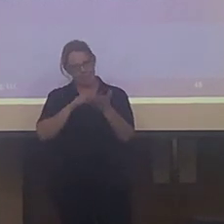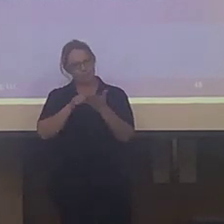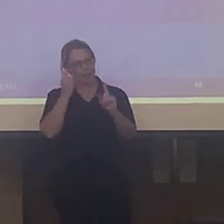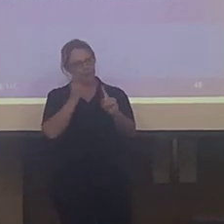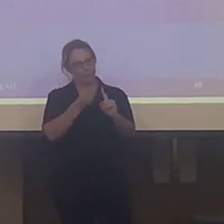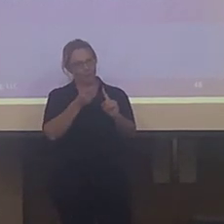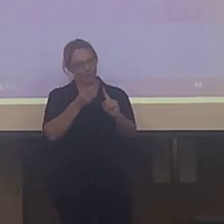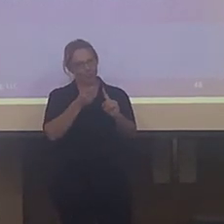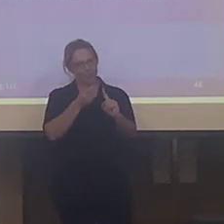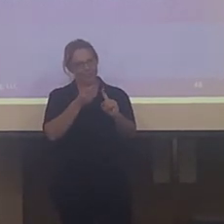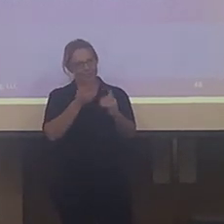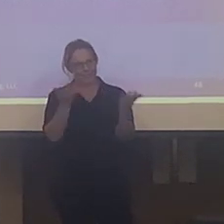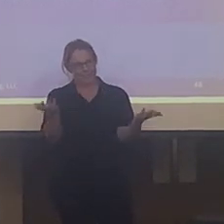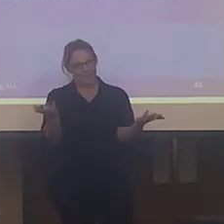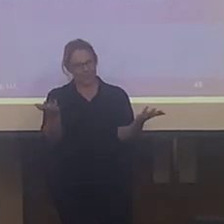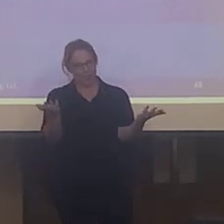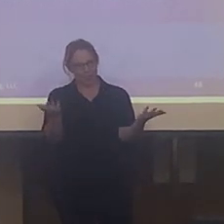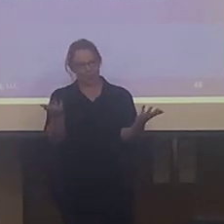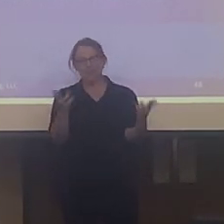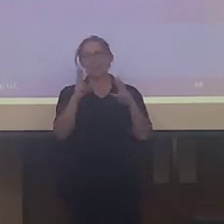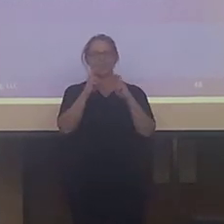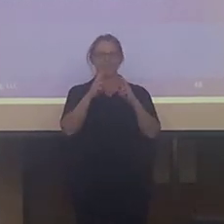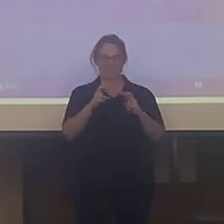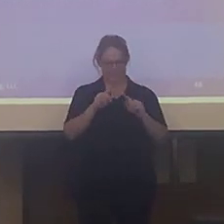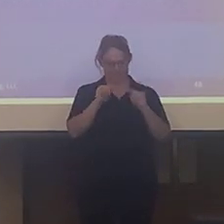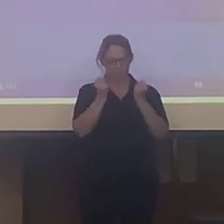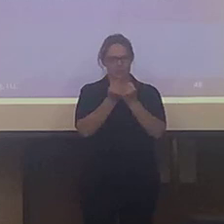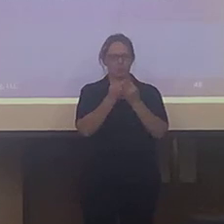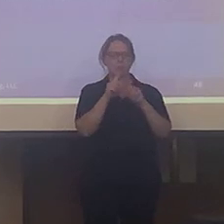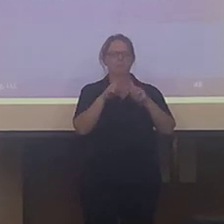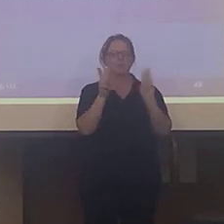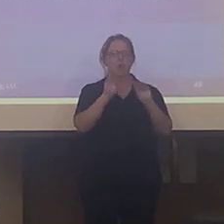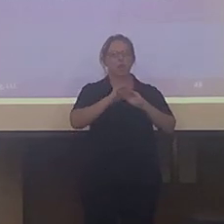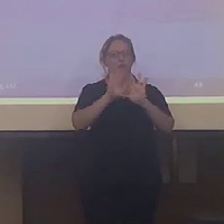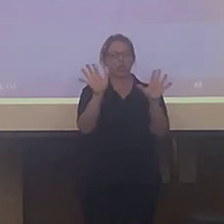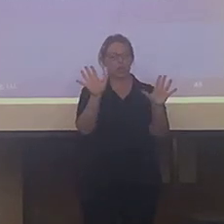about that you know probably the assessment it would be very clear that my child who's 21 still